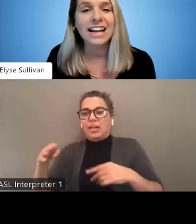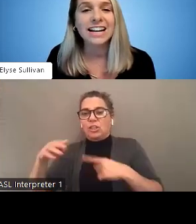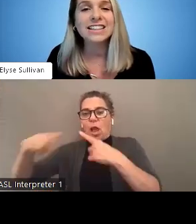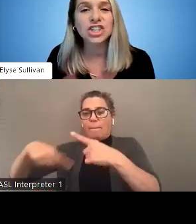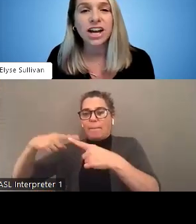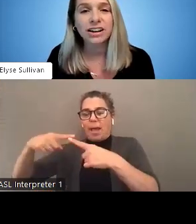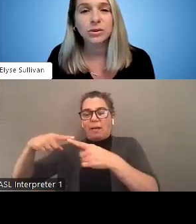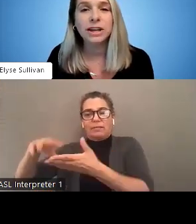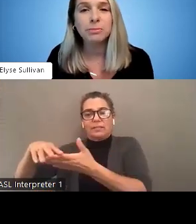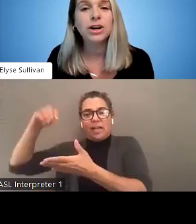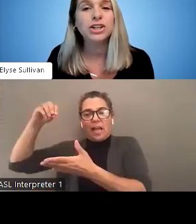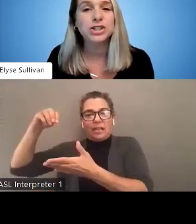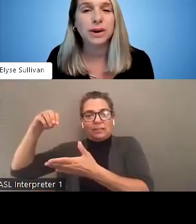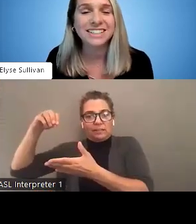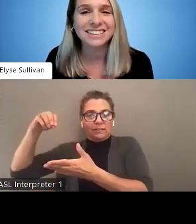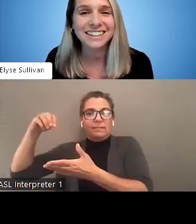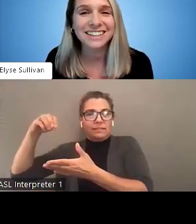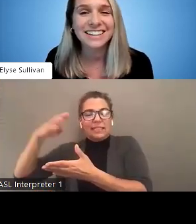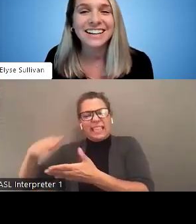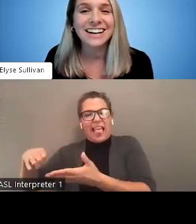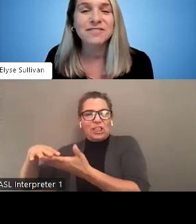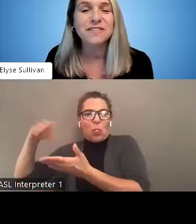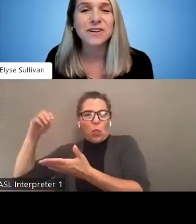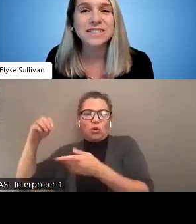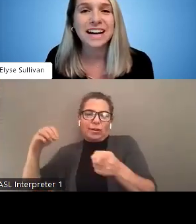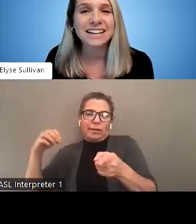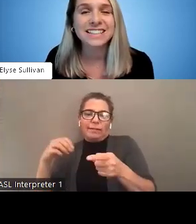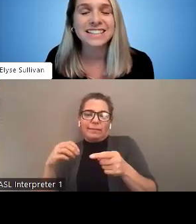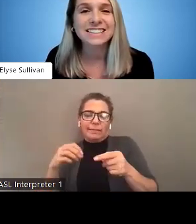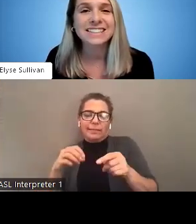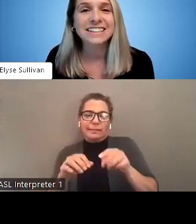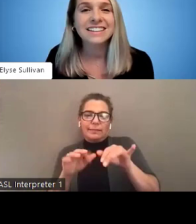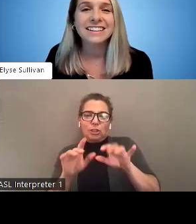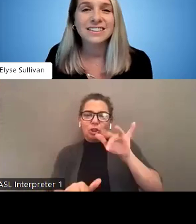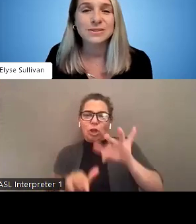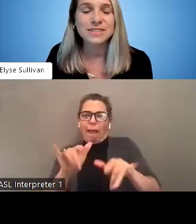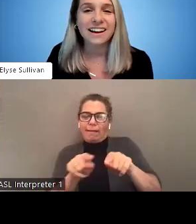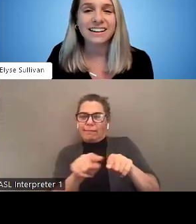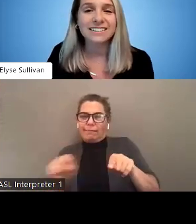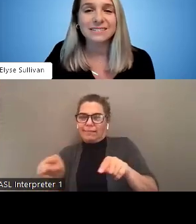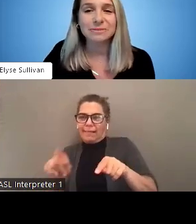And in the chat, we can put a direct link for folks to access those slides.